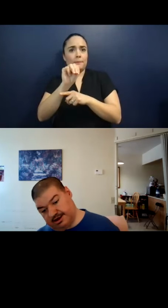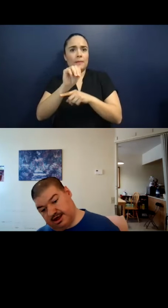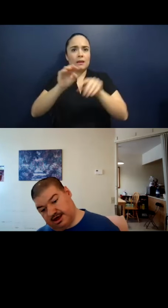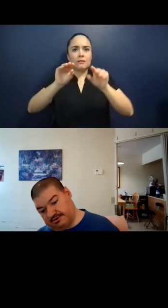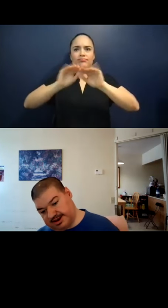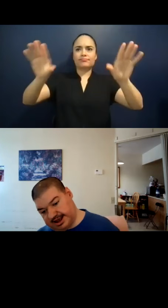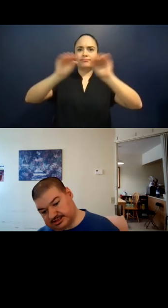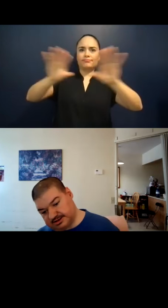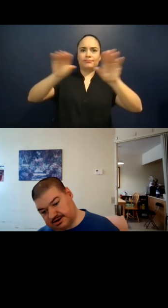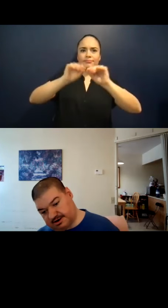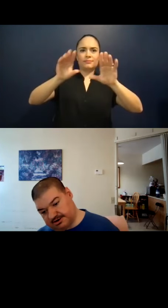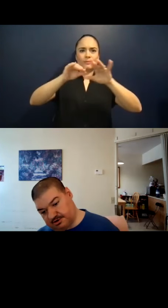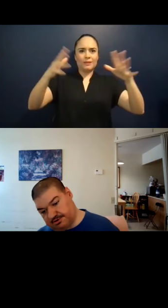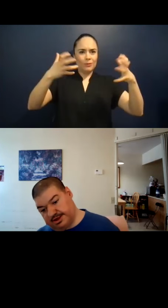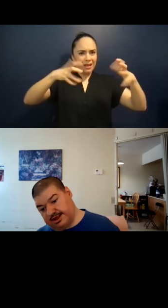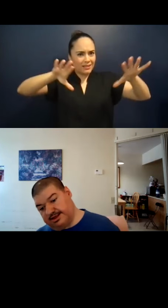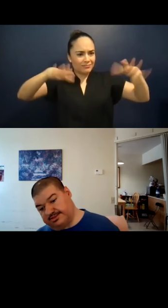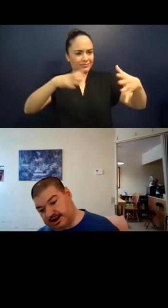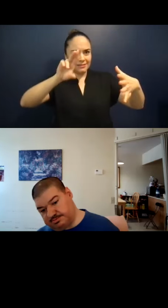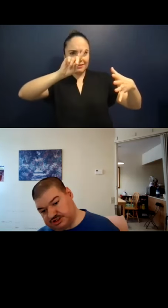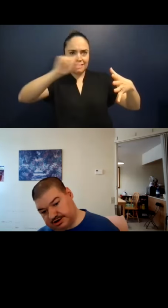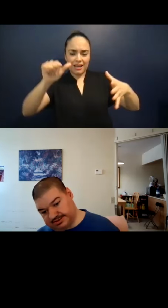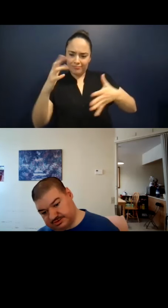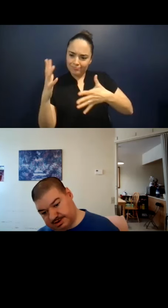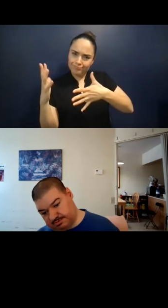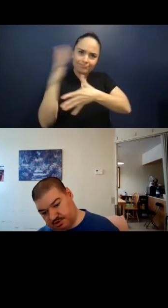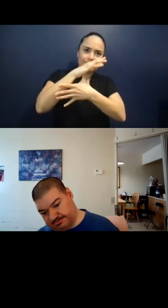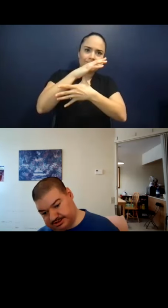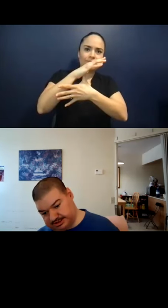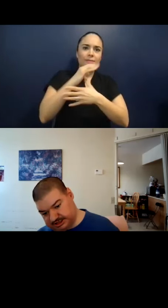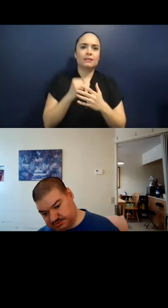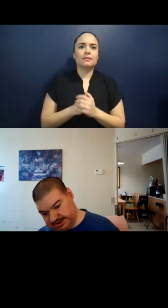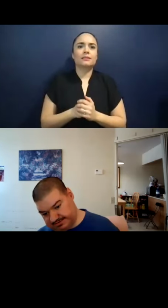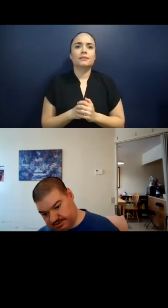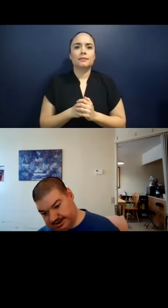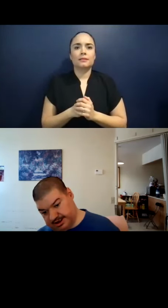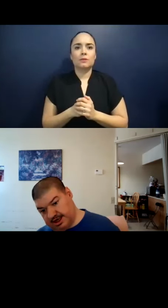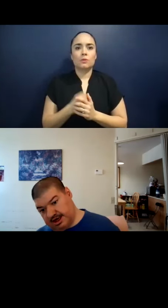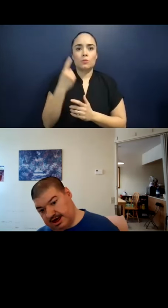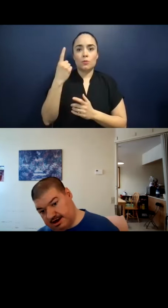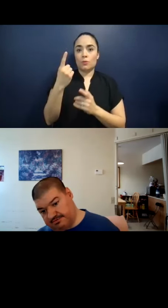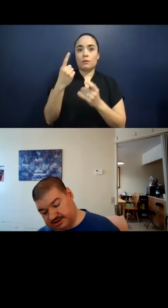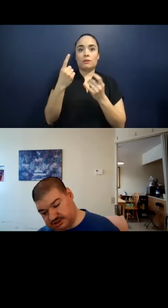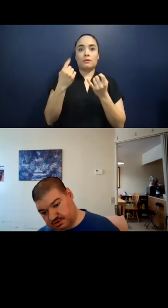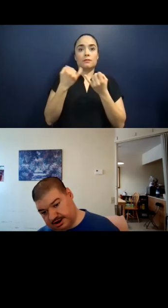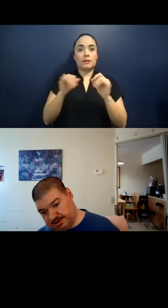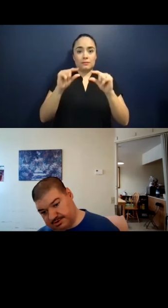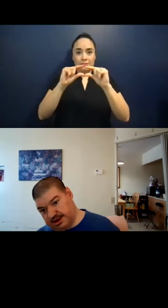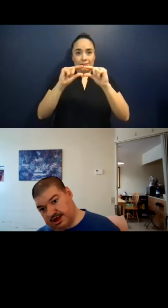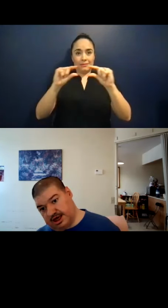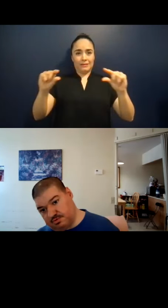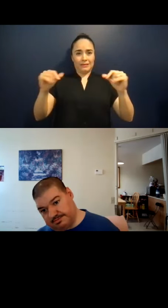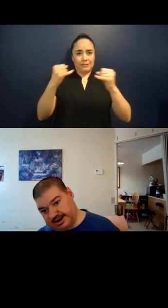. You can use social media like Twitter or Facebook and you can work with the media. There is a link here